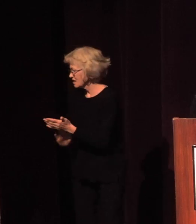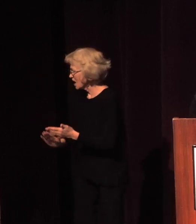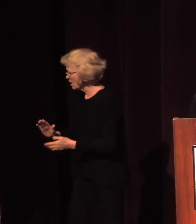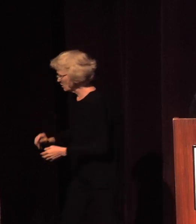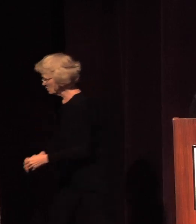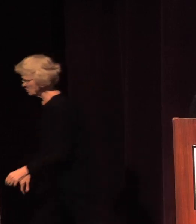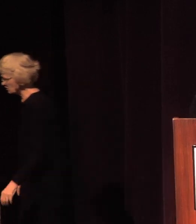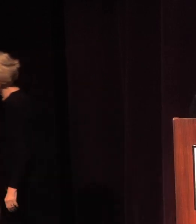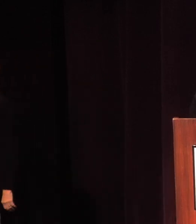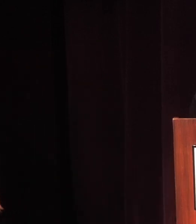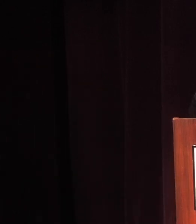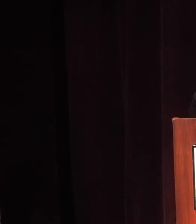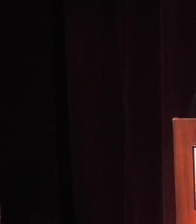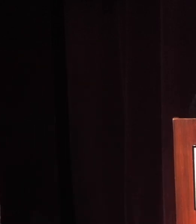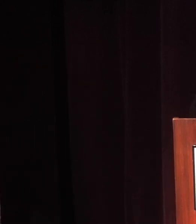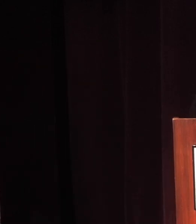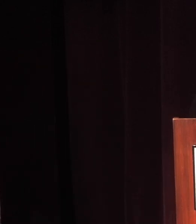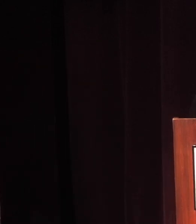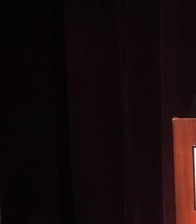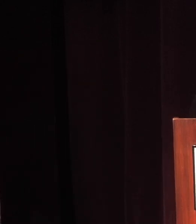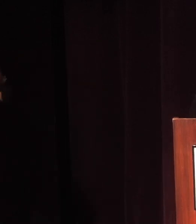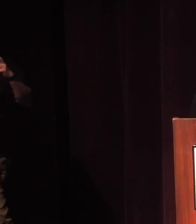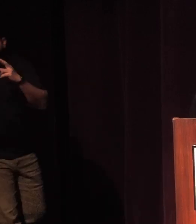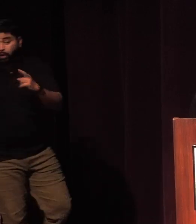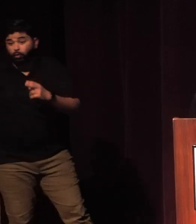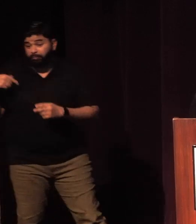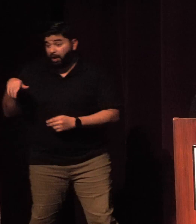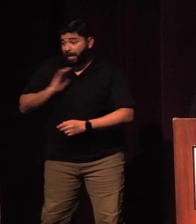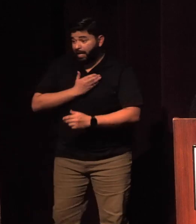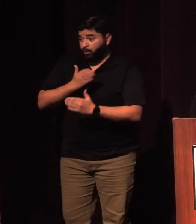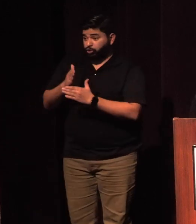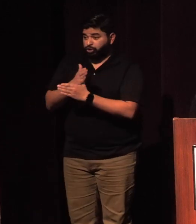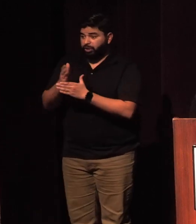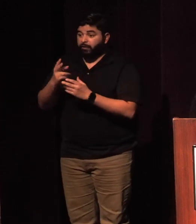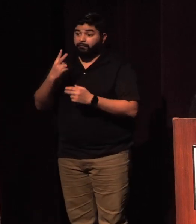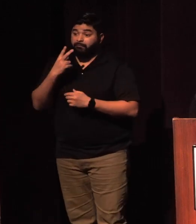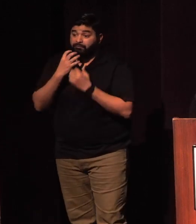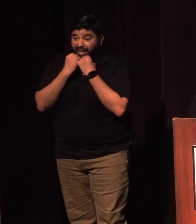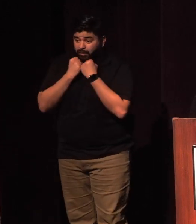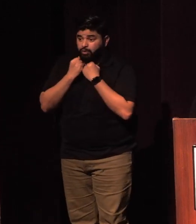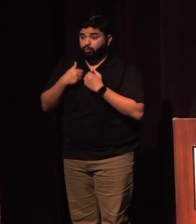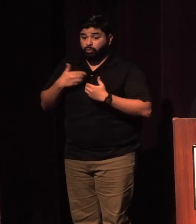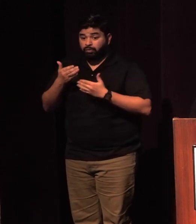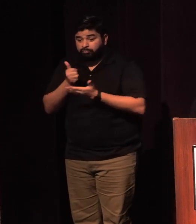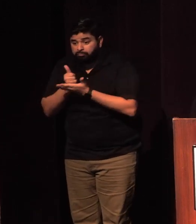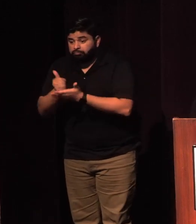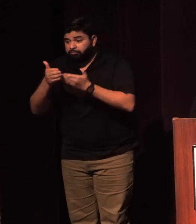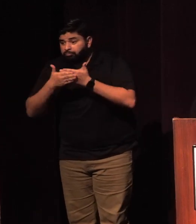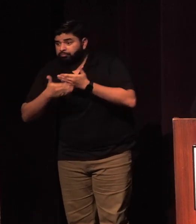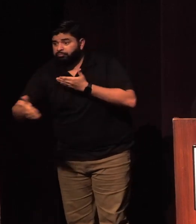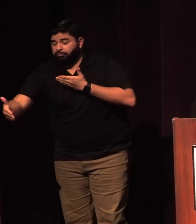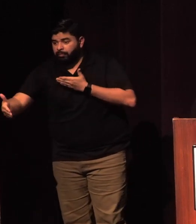are at Santa Barbara City College and who we want to be as a college. We hope these shared values will help us chart the